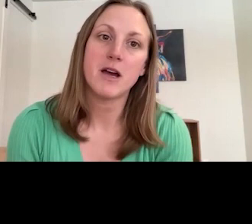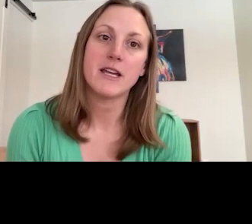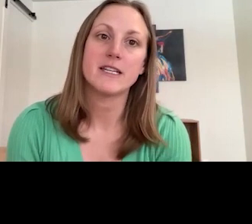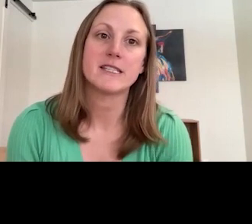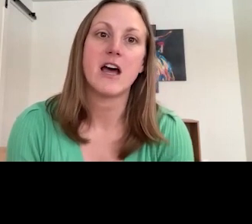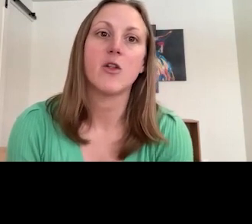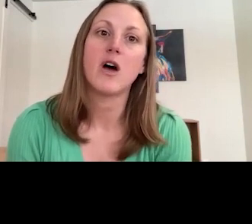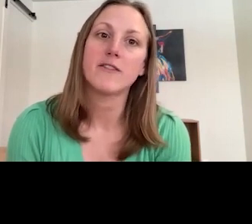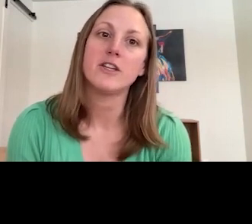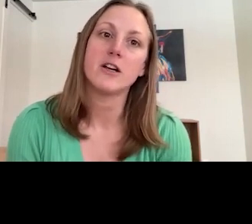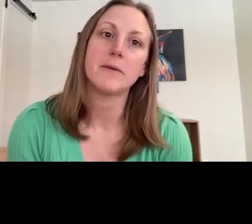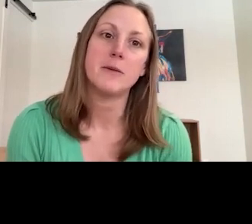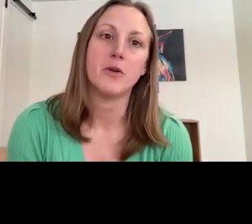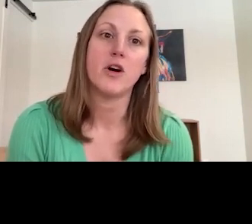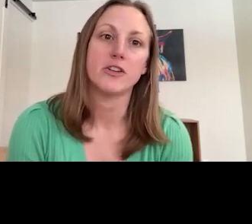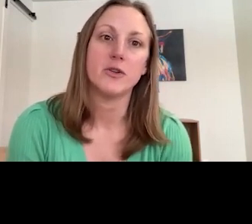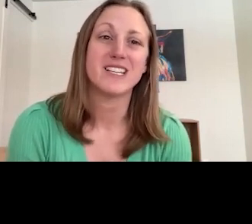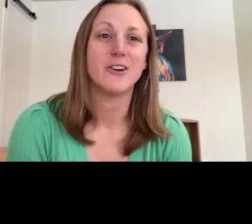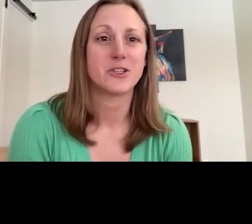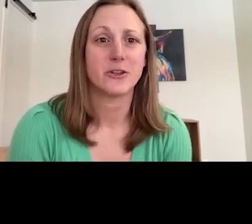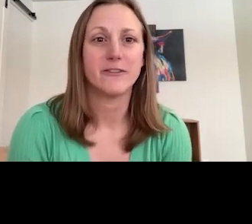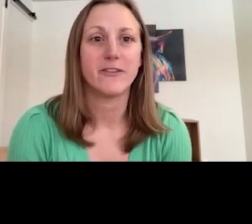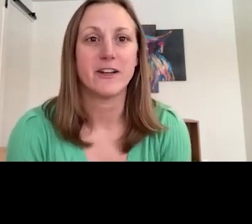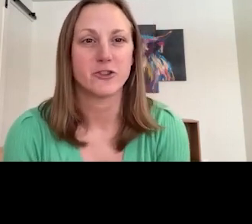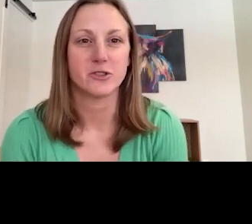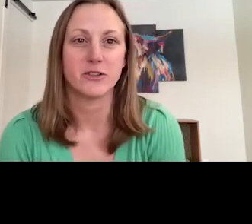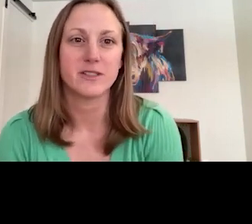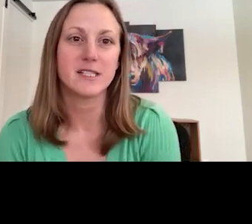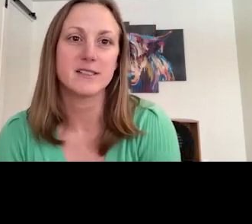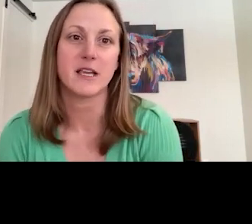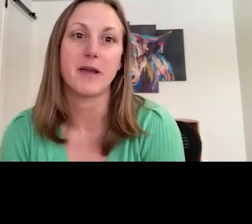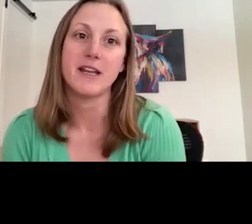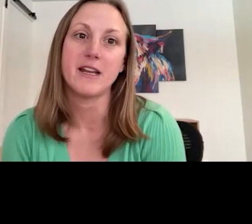mind is that a lot of young people are using alternative Financial Services like payday